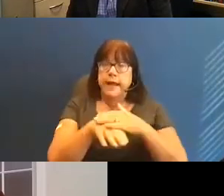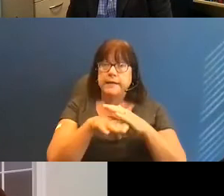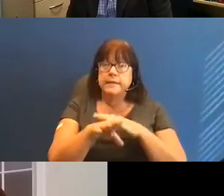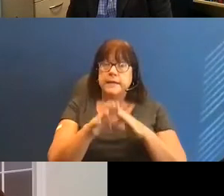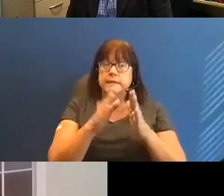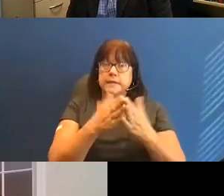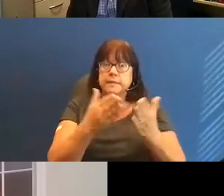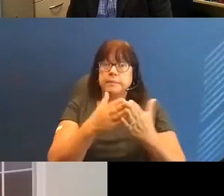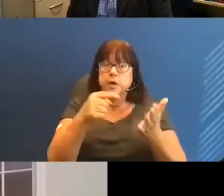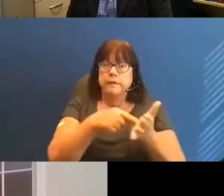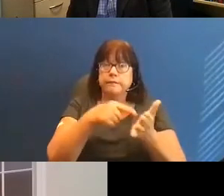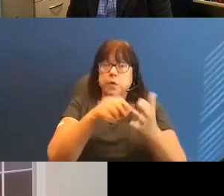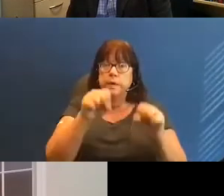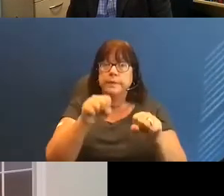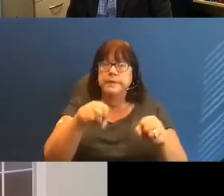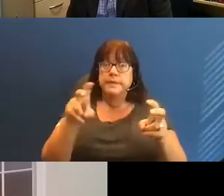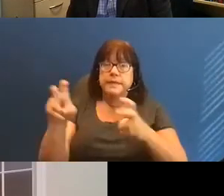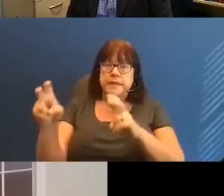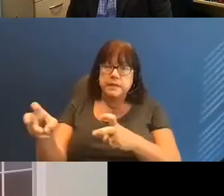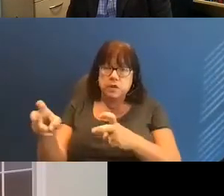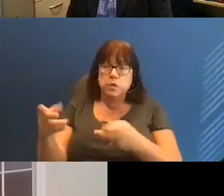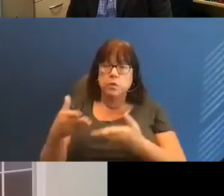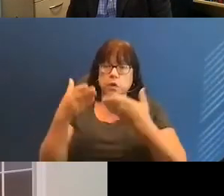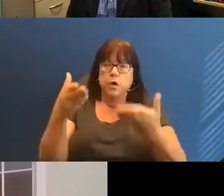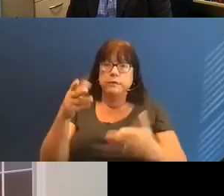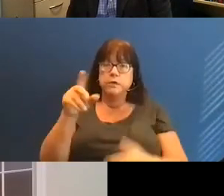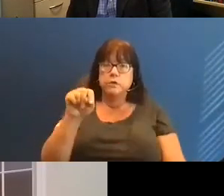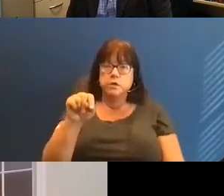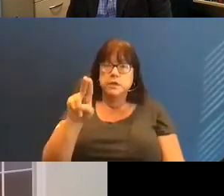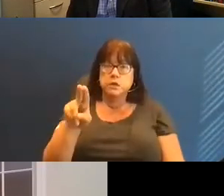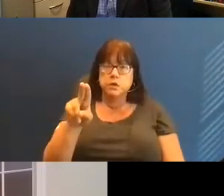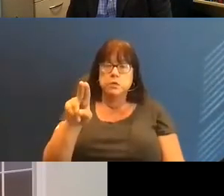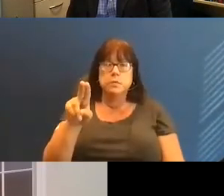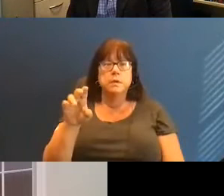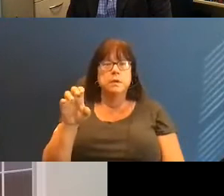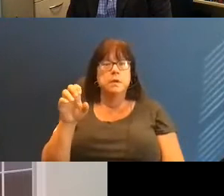initiative offered through the Towson University TU store, but it's not OER.